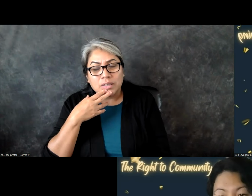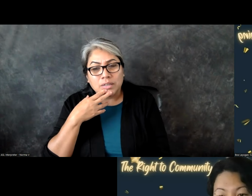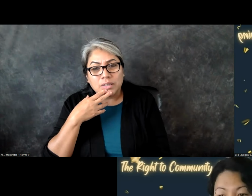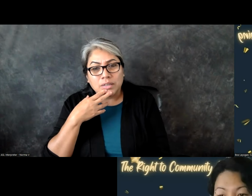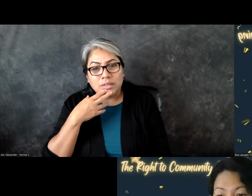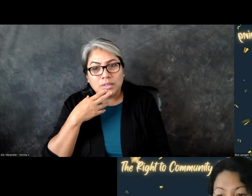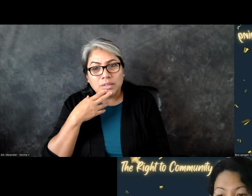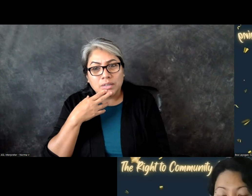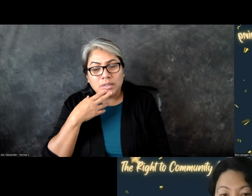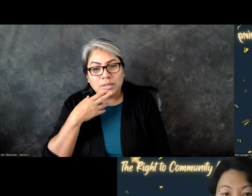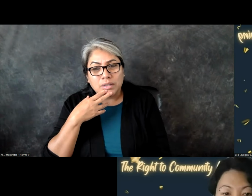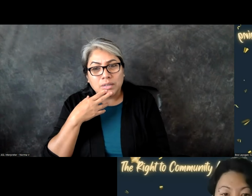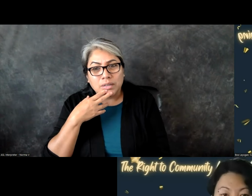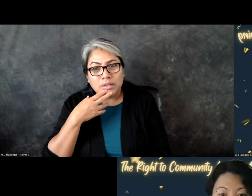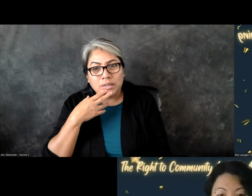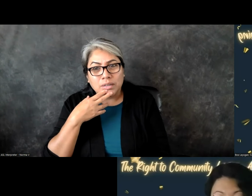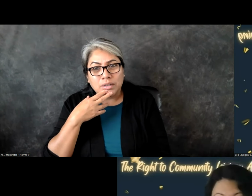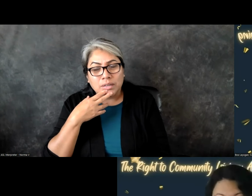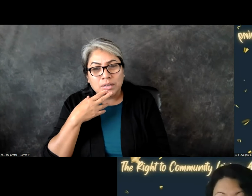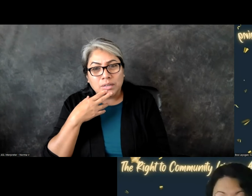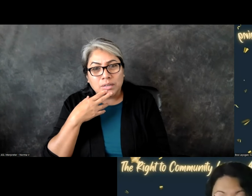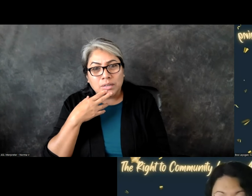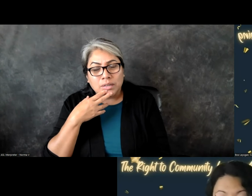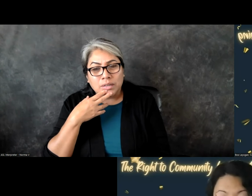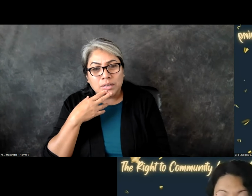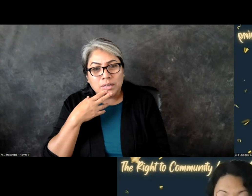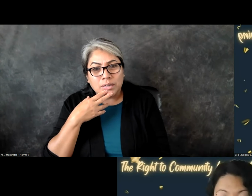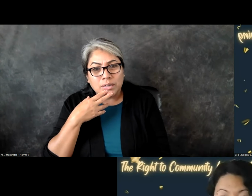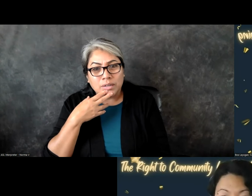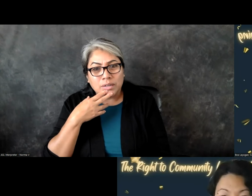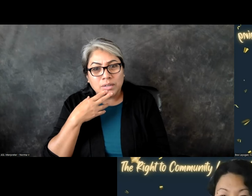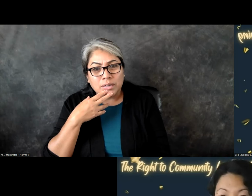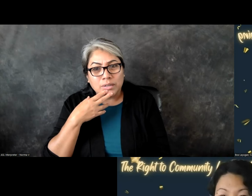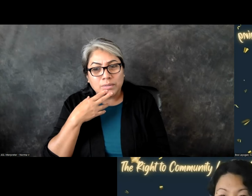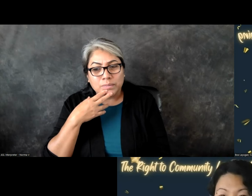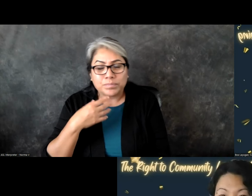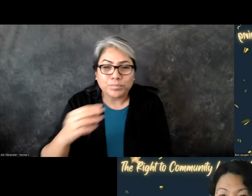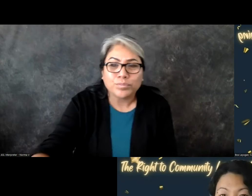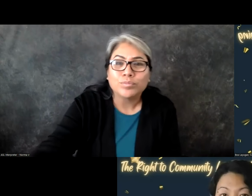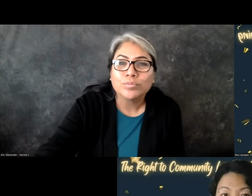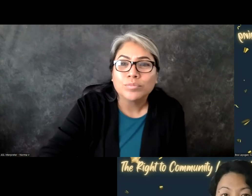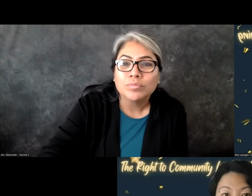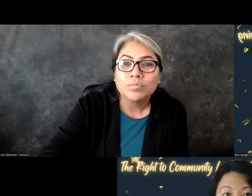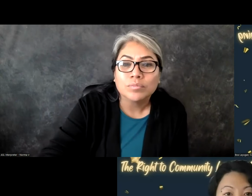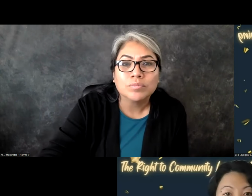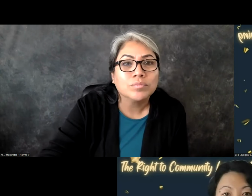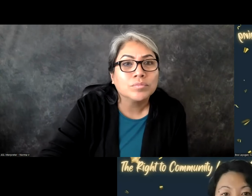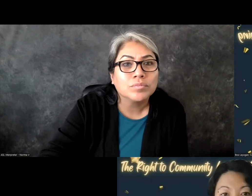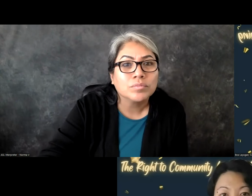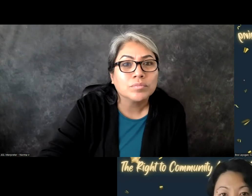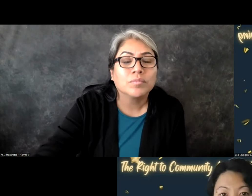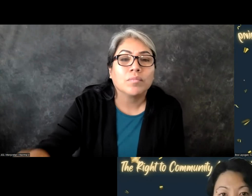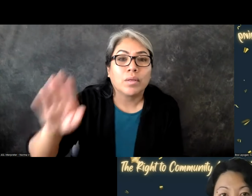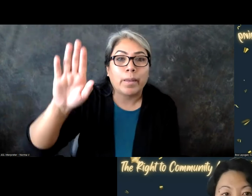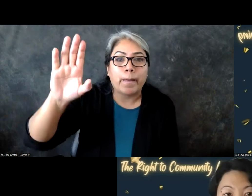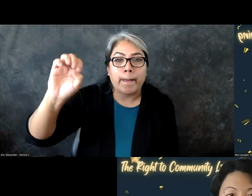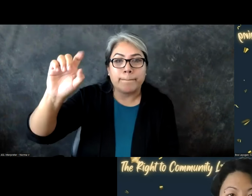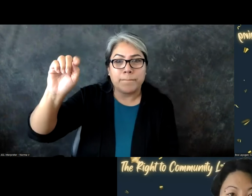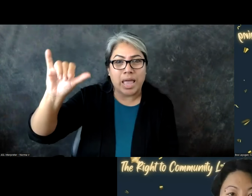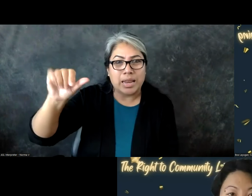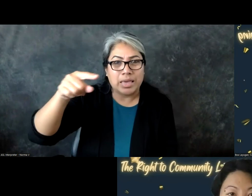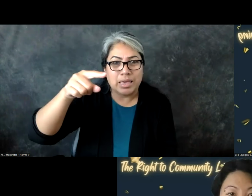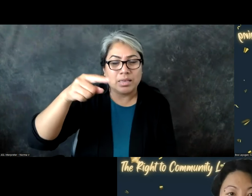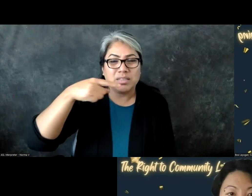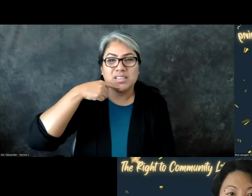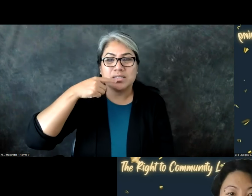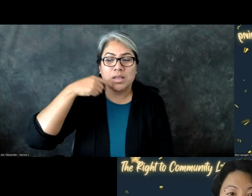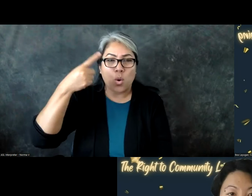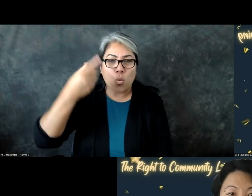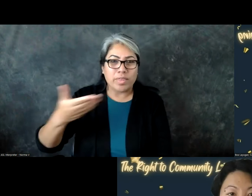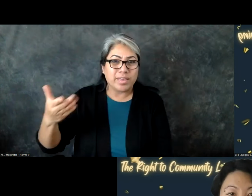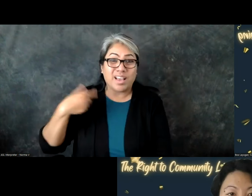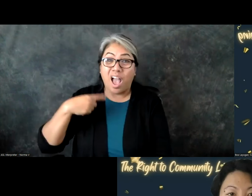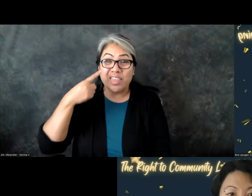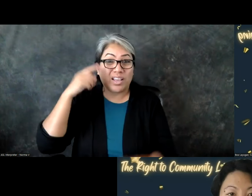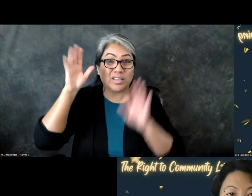What does this mean? How do you feel about this?